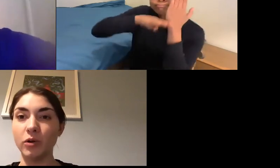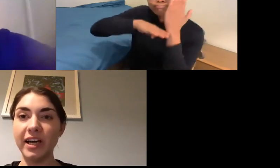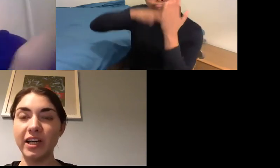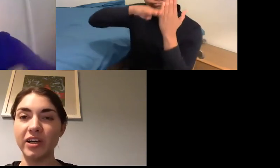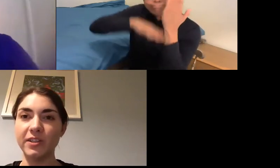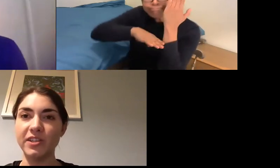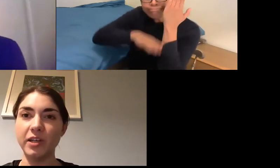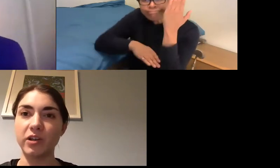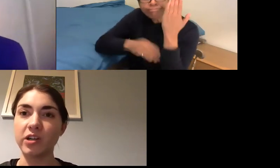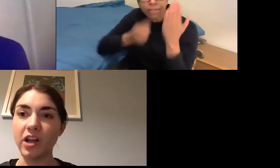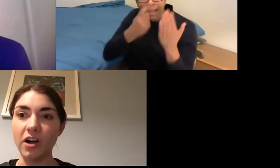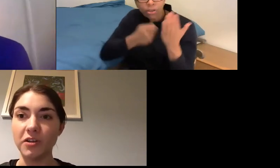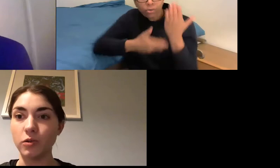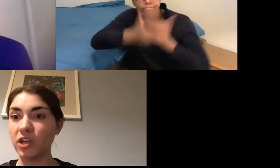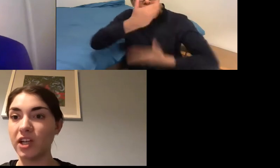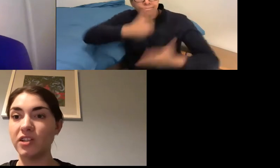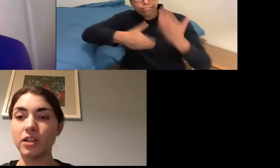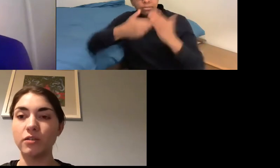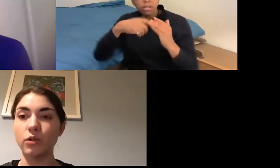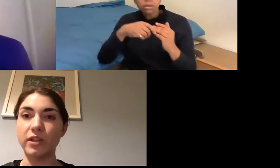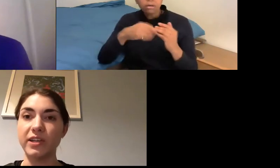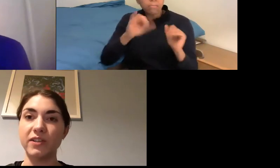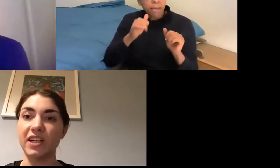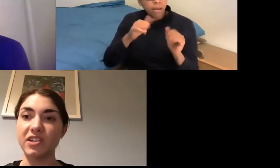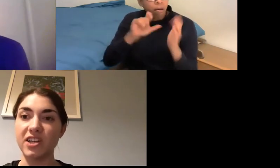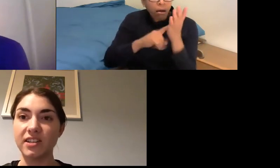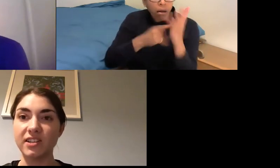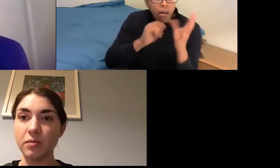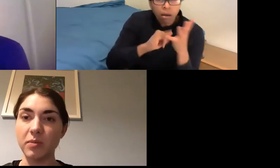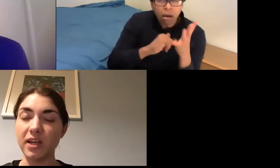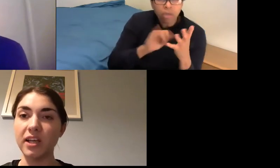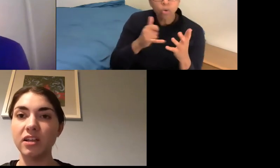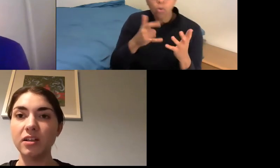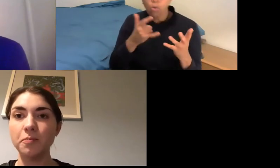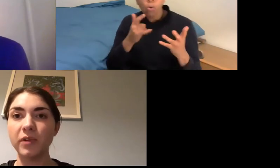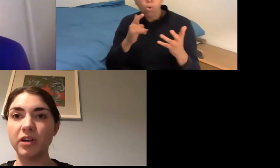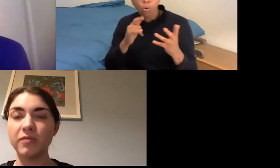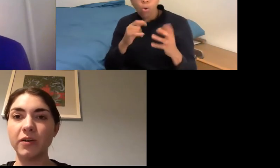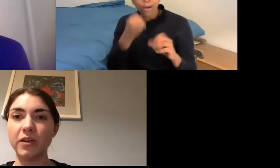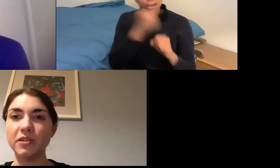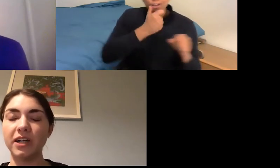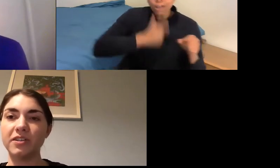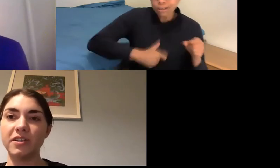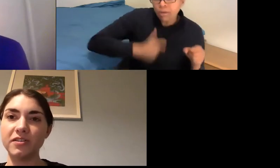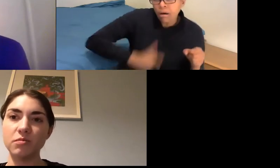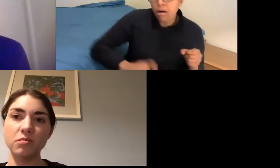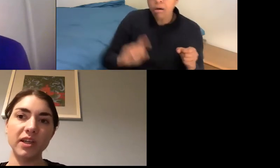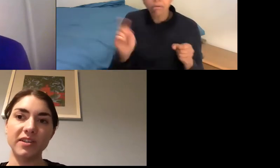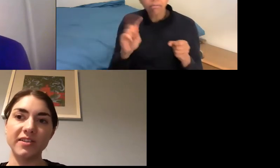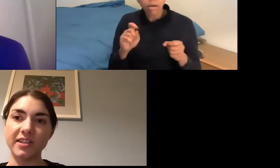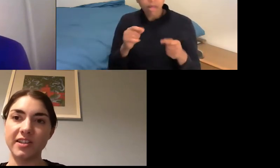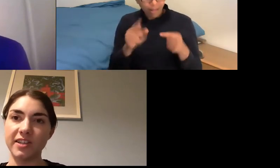on that, kind of in terms of class, or gender, or even nationality? Maybe kind of how those factors intersected in a